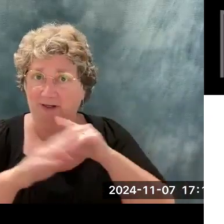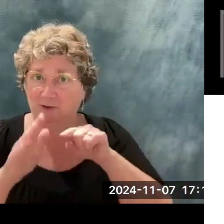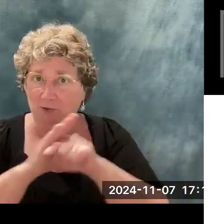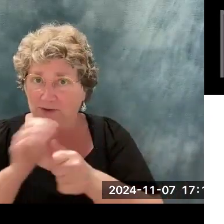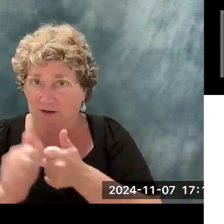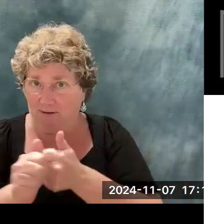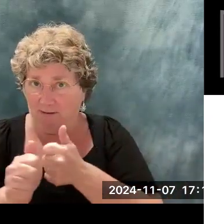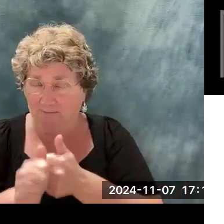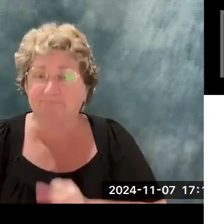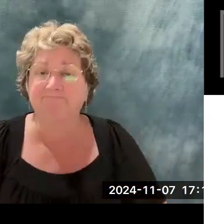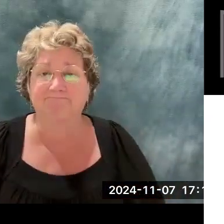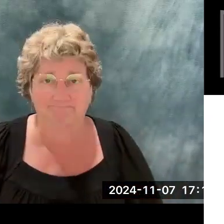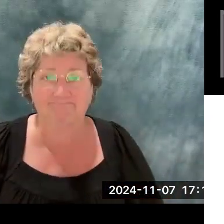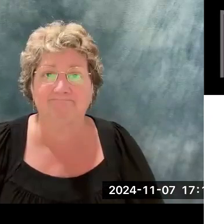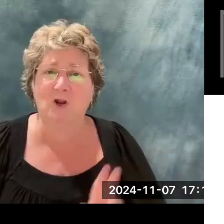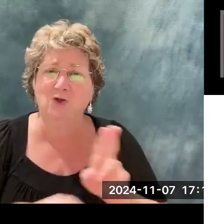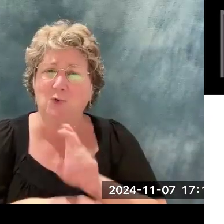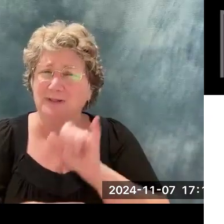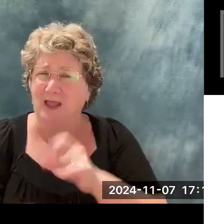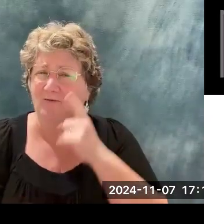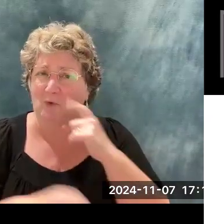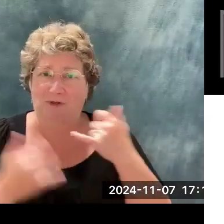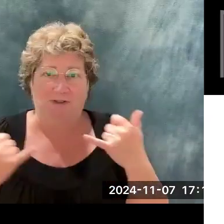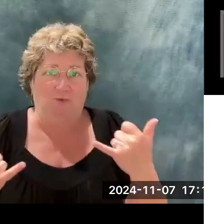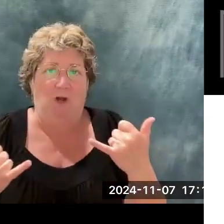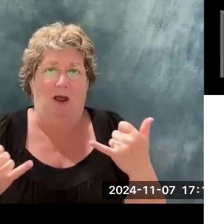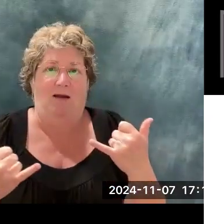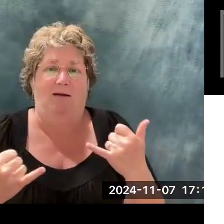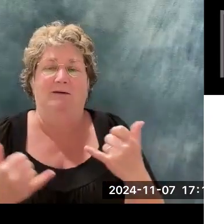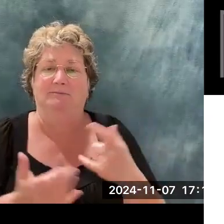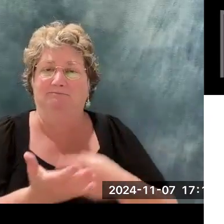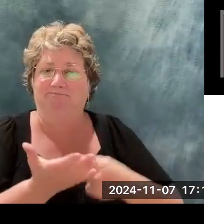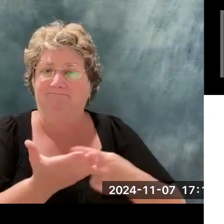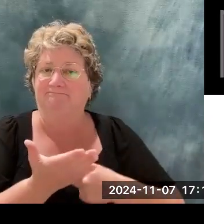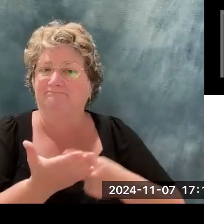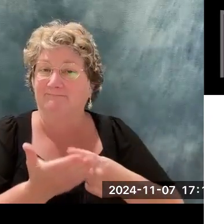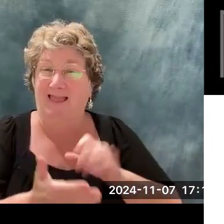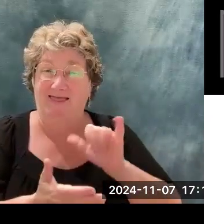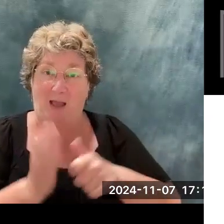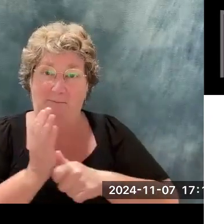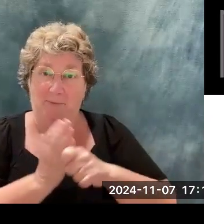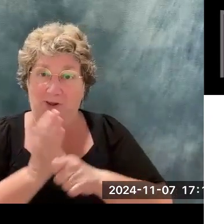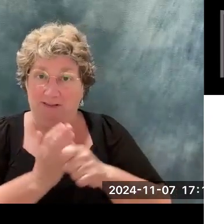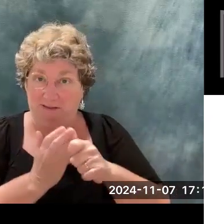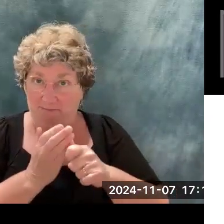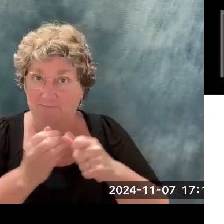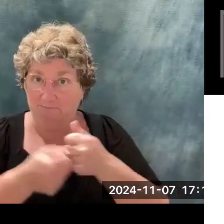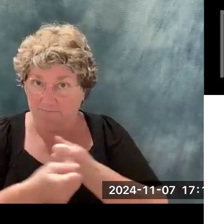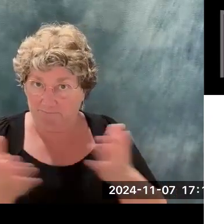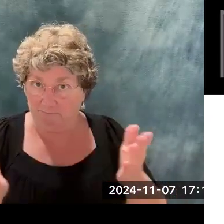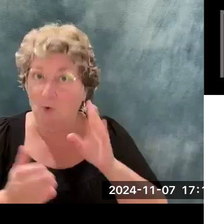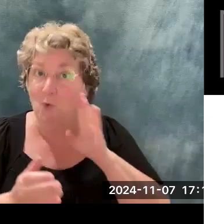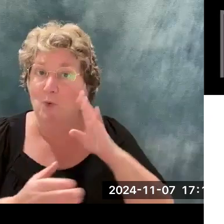The full bulletin in both English and Spanish will be shared in the chat along with additional resources at the end of this presentation.